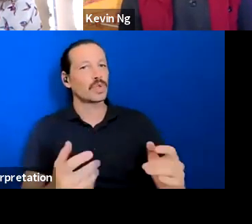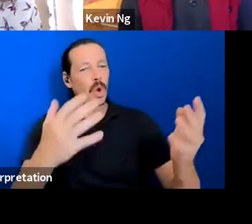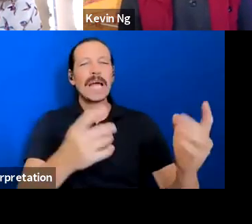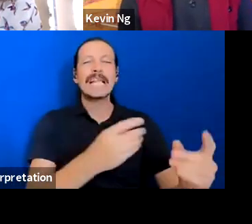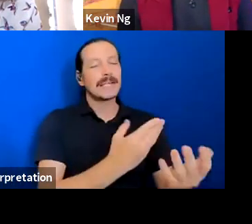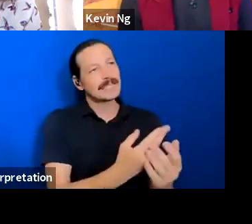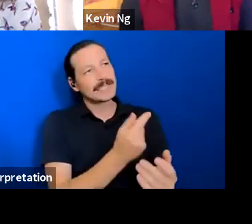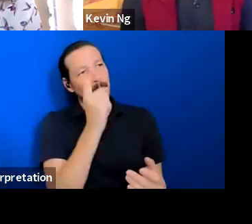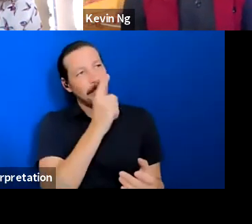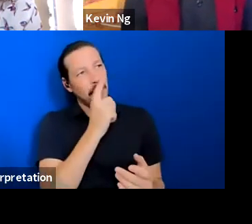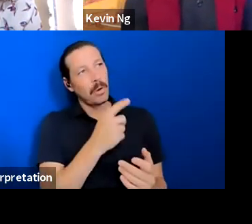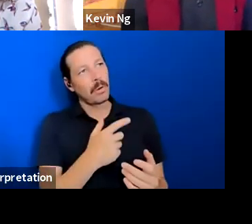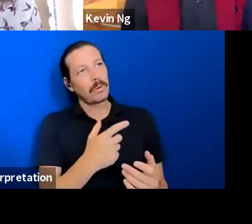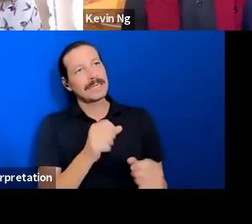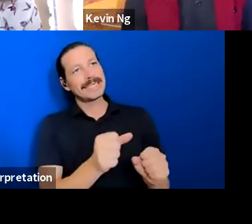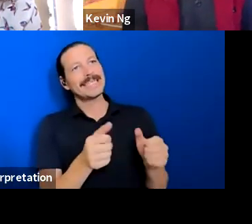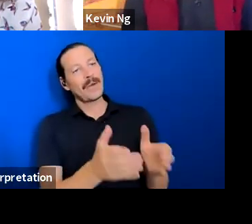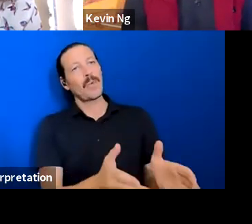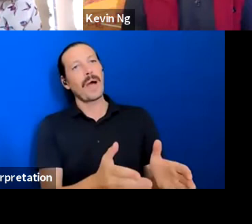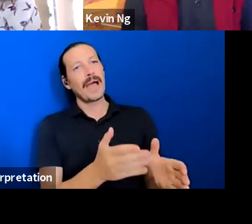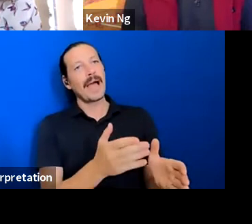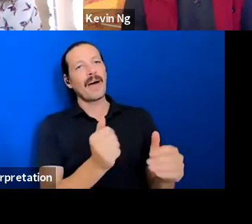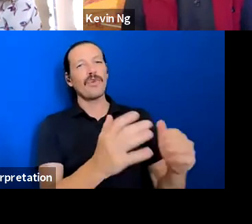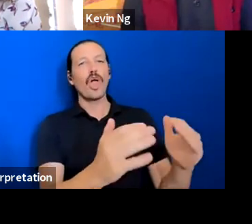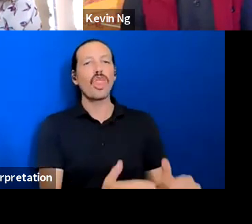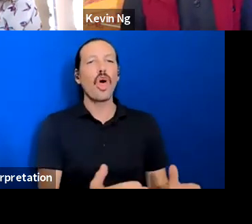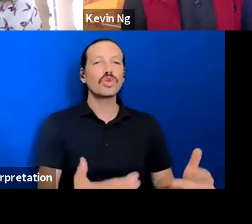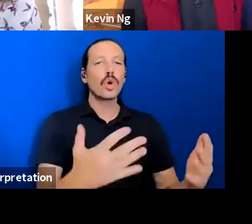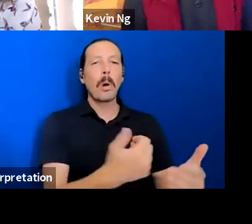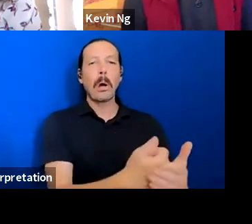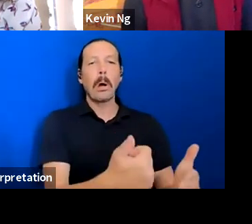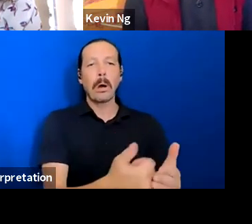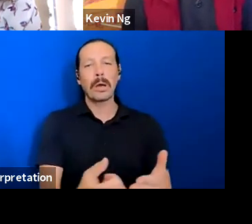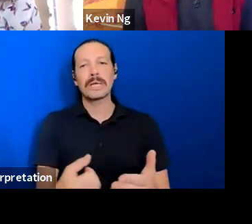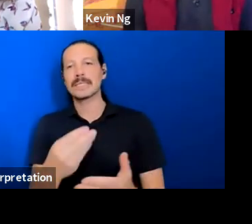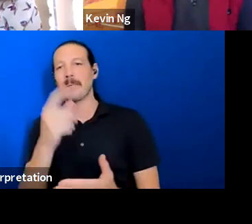as you work through a kind of a curve whether there's, you know, a large chunk in the middle